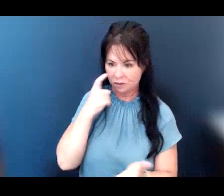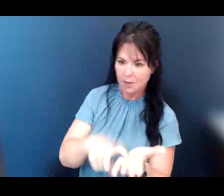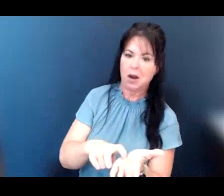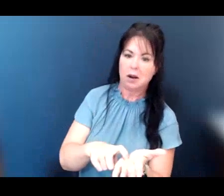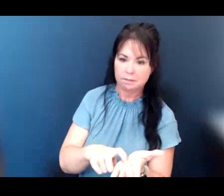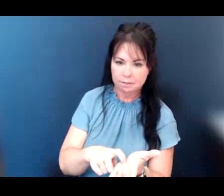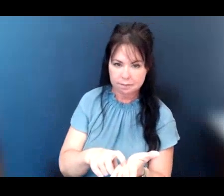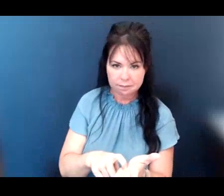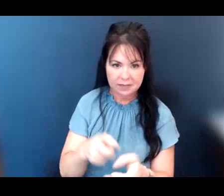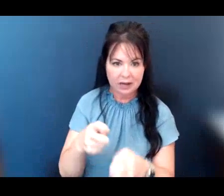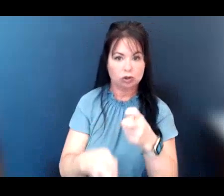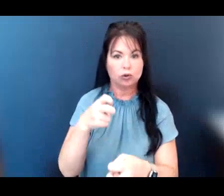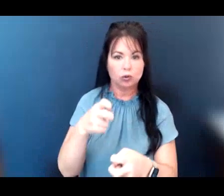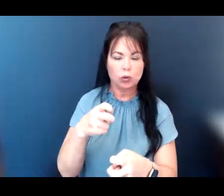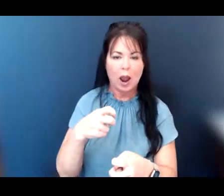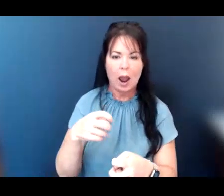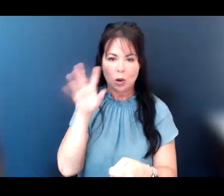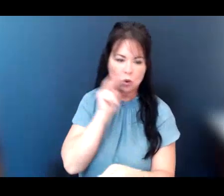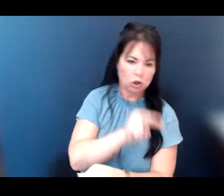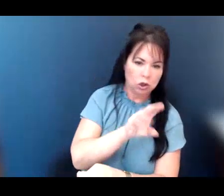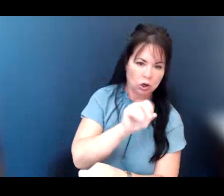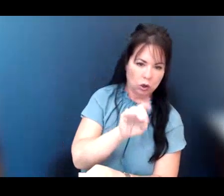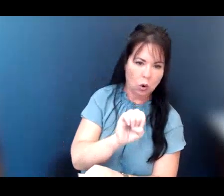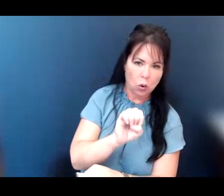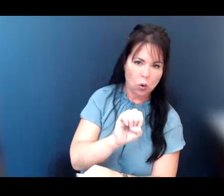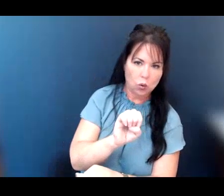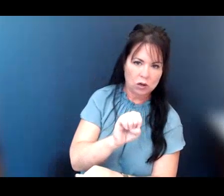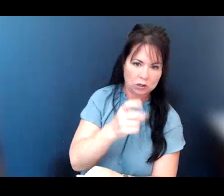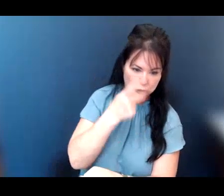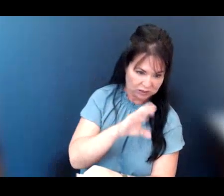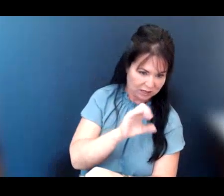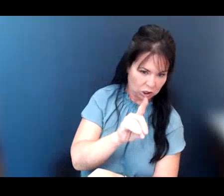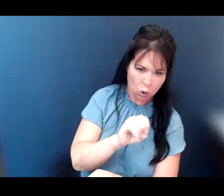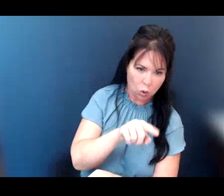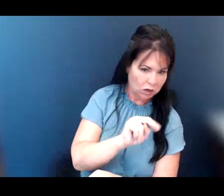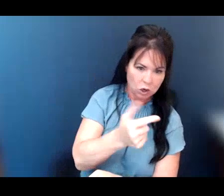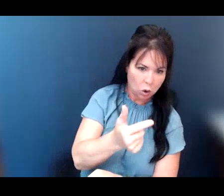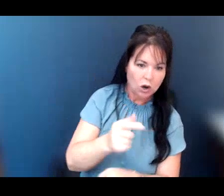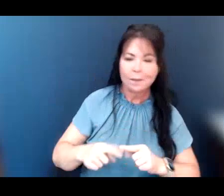And sometimes I do know if the code is bad. But I'm not a developer. So I don't always know what that code